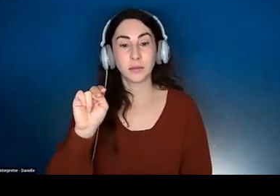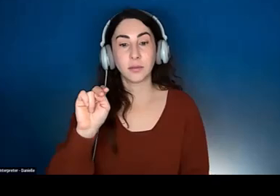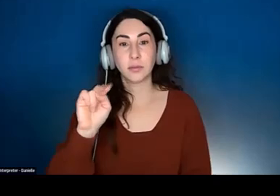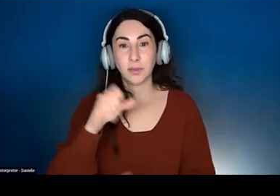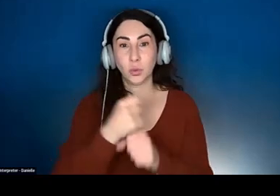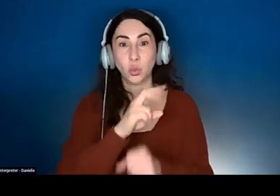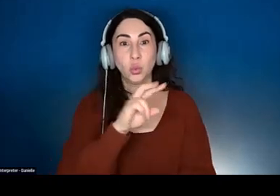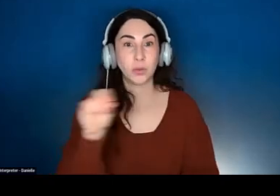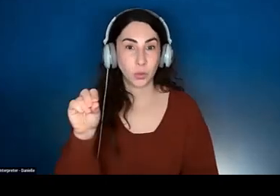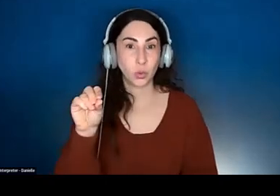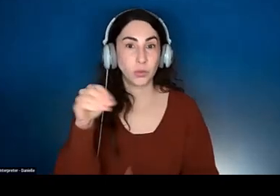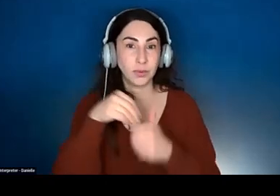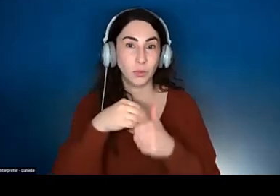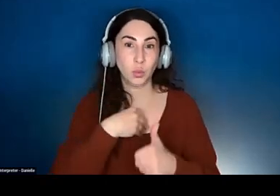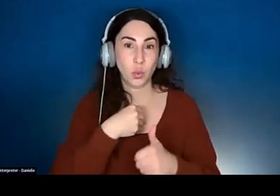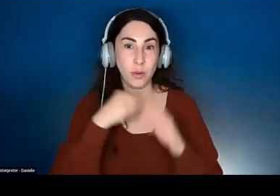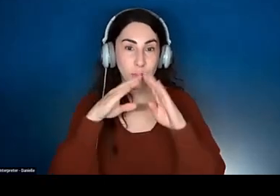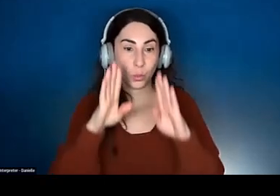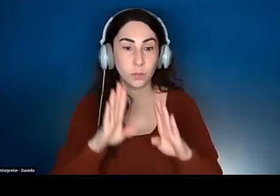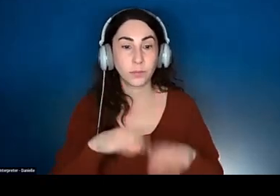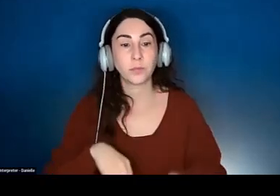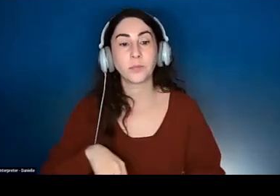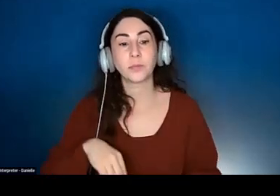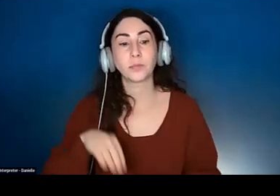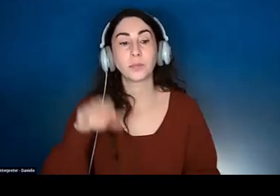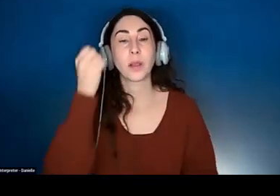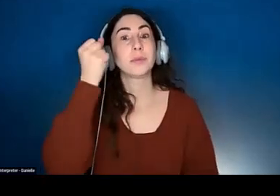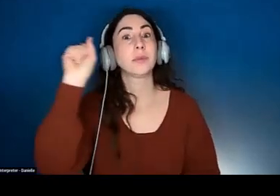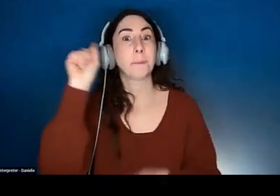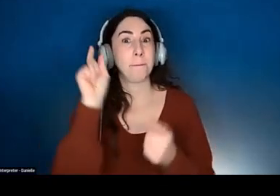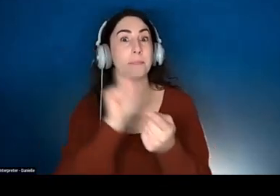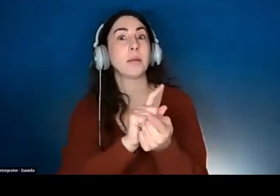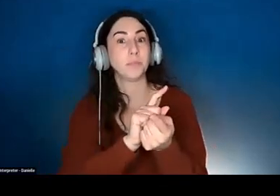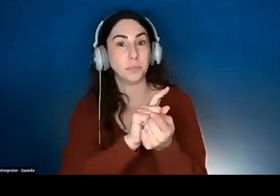and ADAPT met him when he was working for the